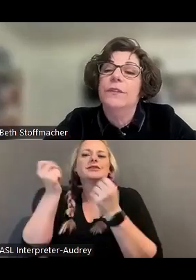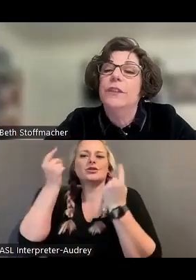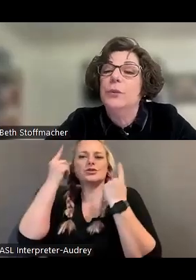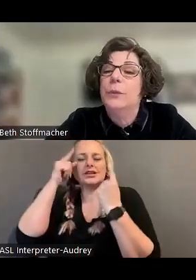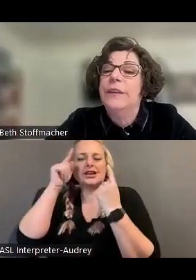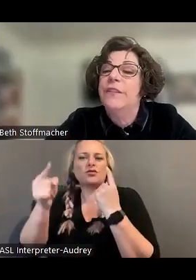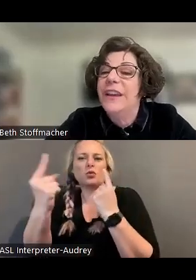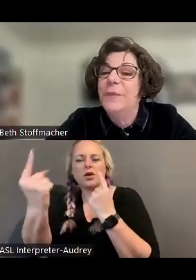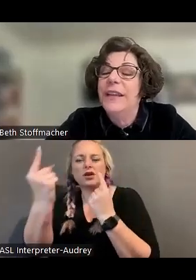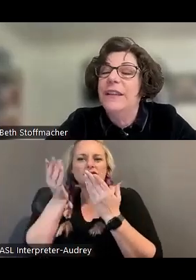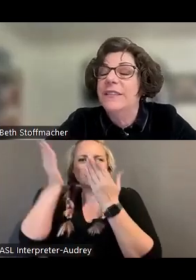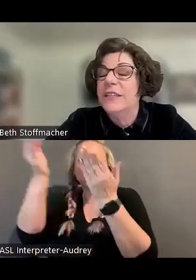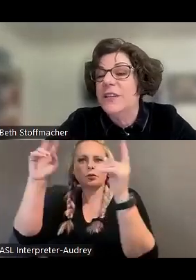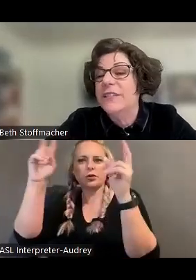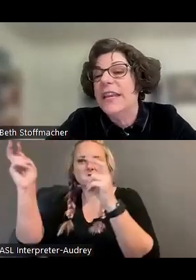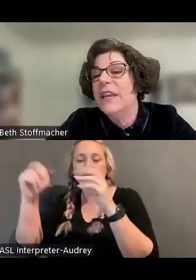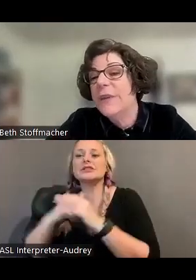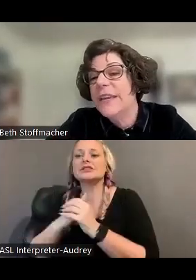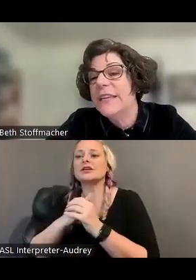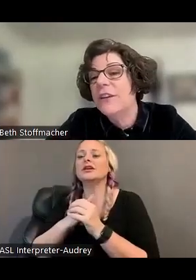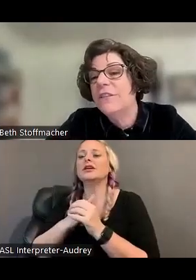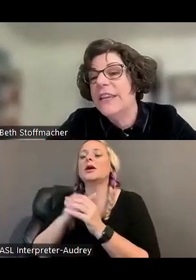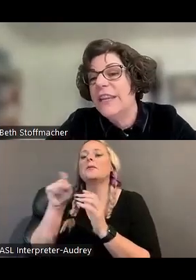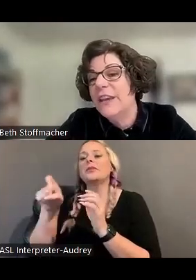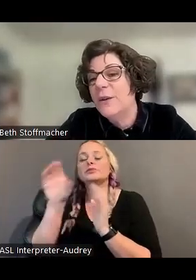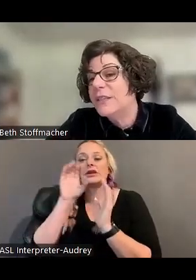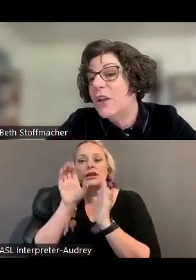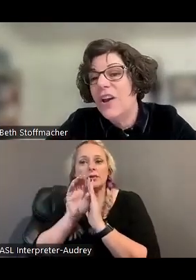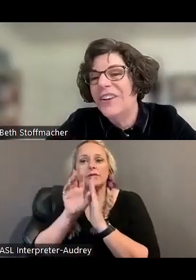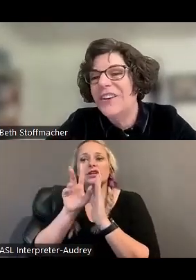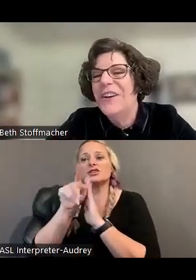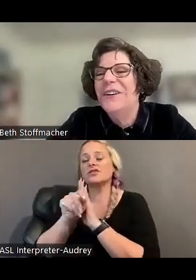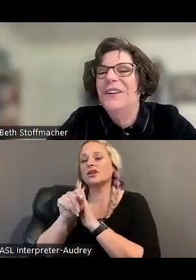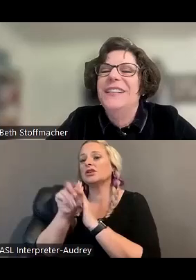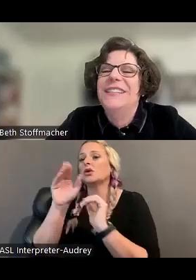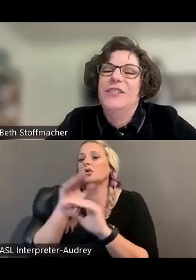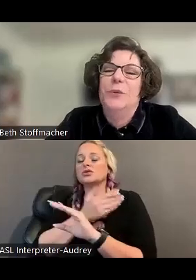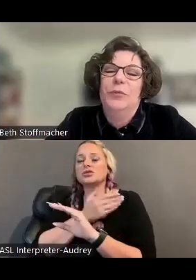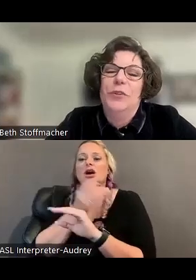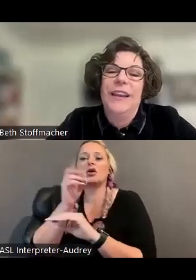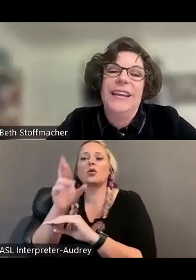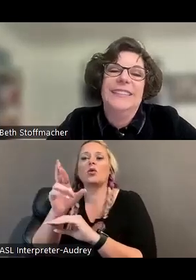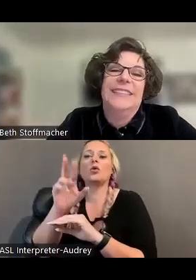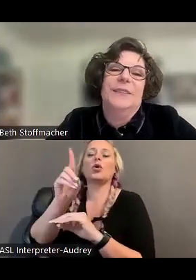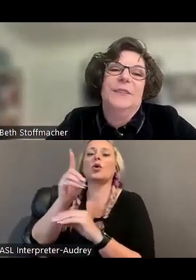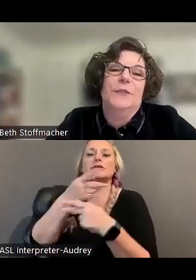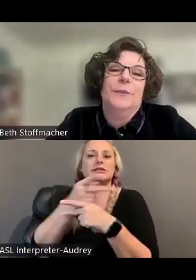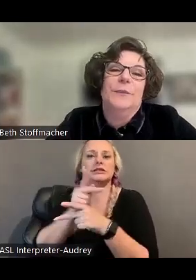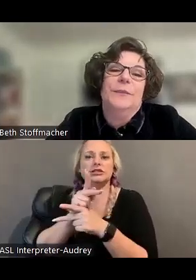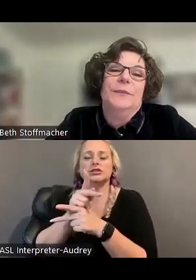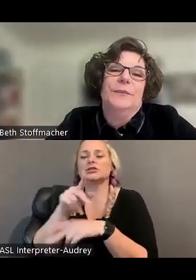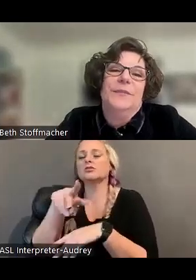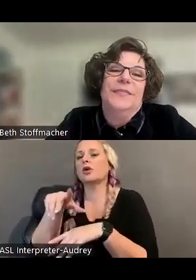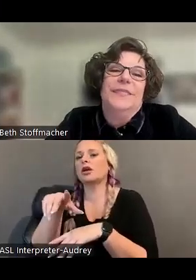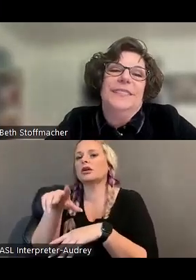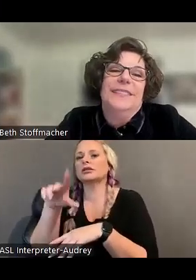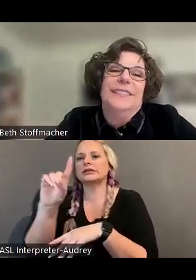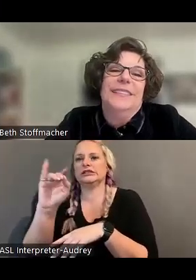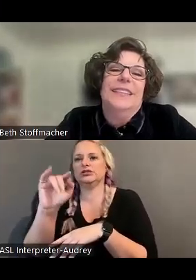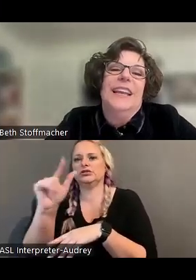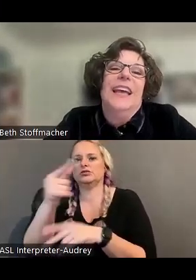virtual environment such as an image, a video, a song, or a digital product.